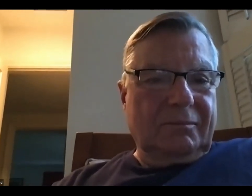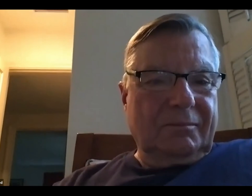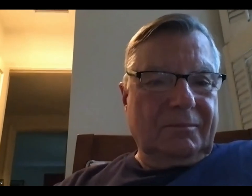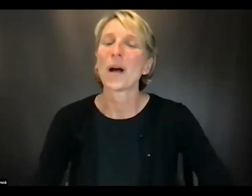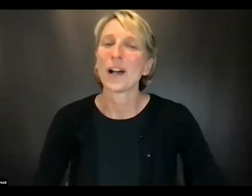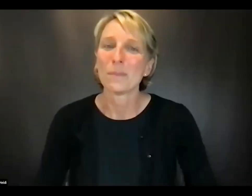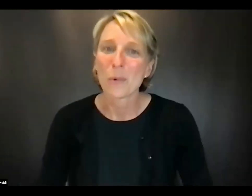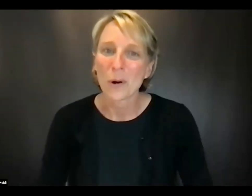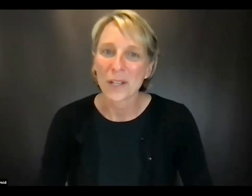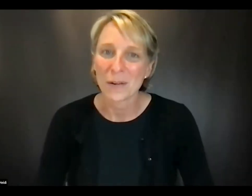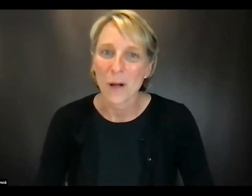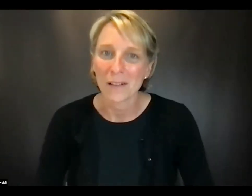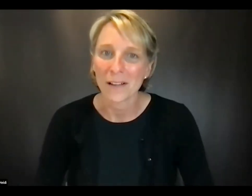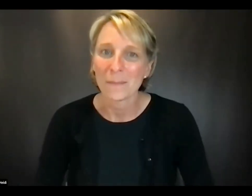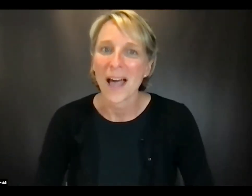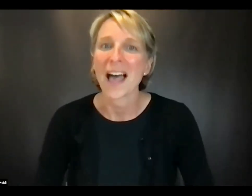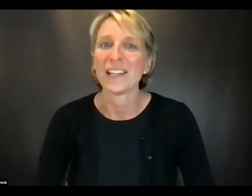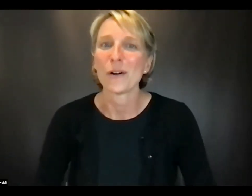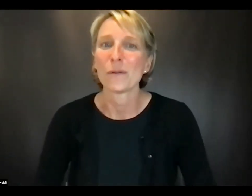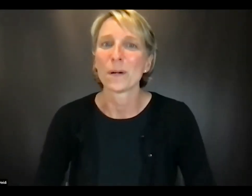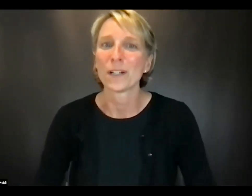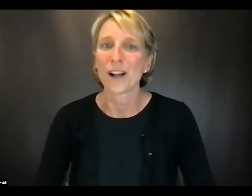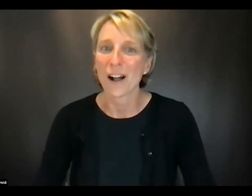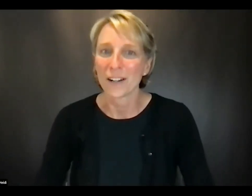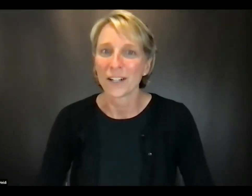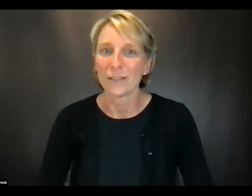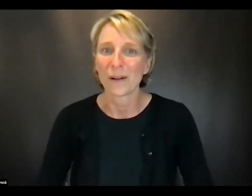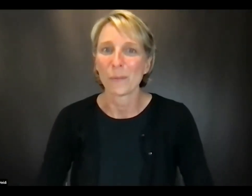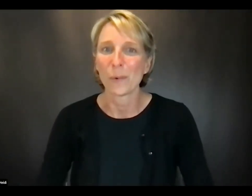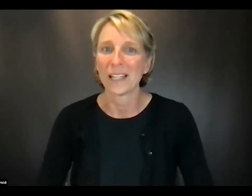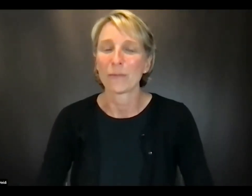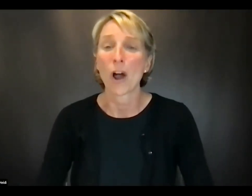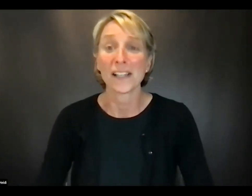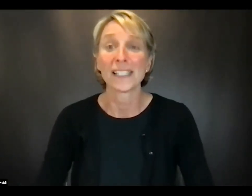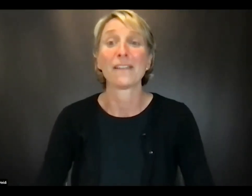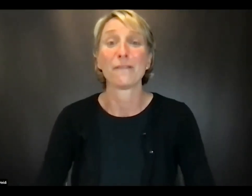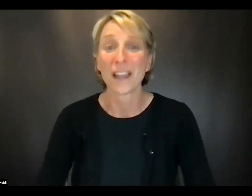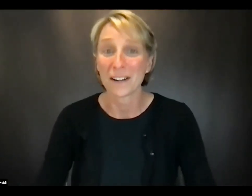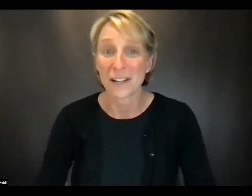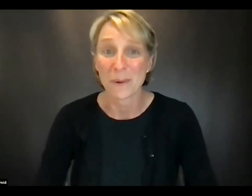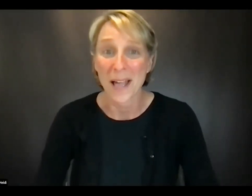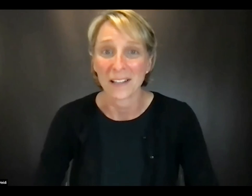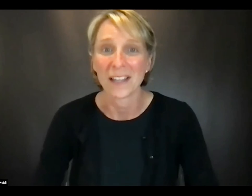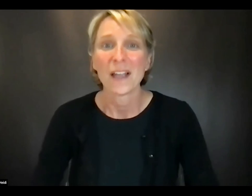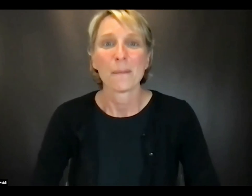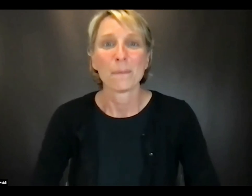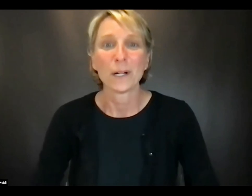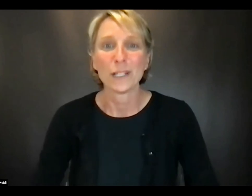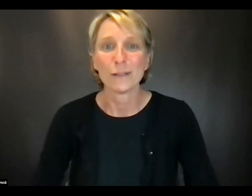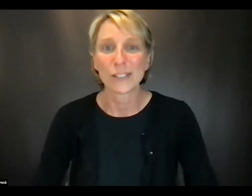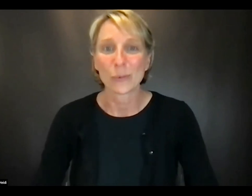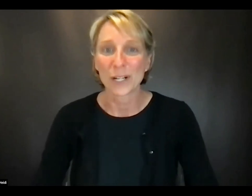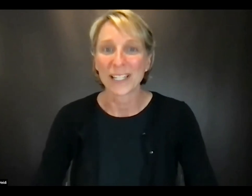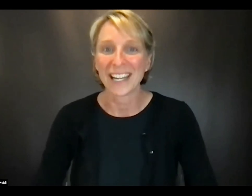You are more than welcome. I know Bert Carter from Willie Ross very well. Bert used to work here in